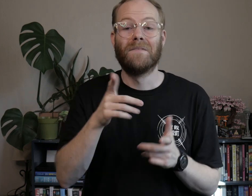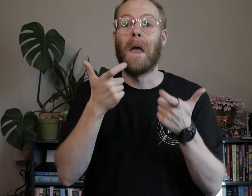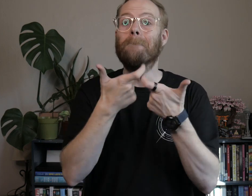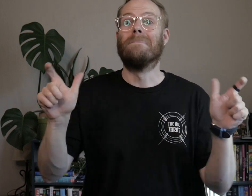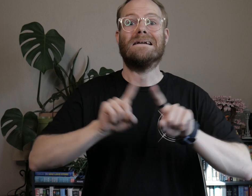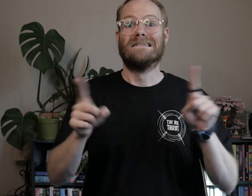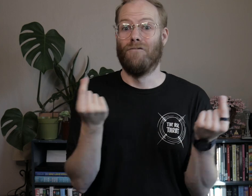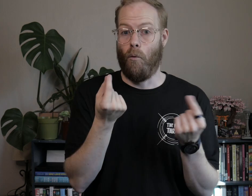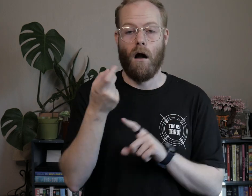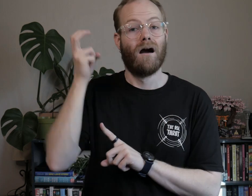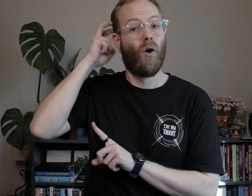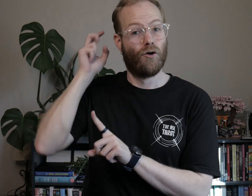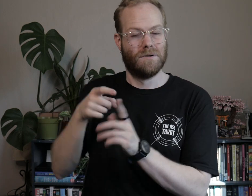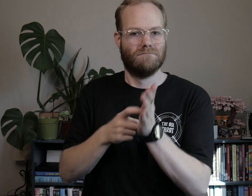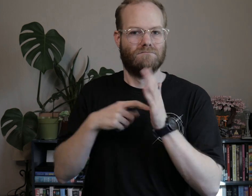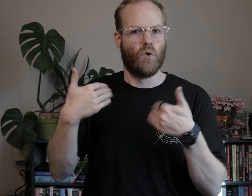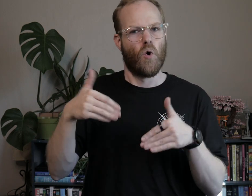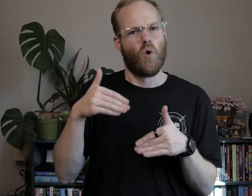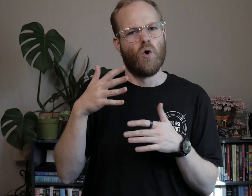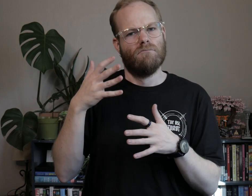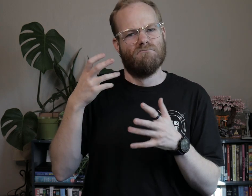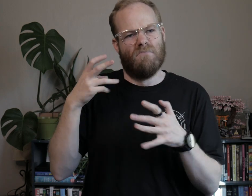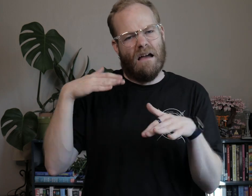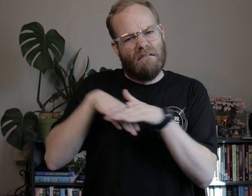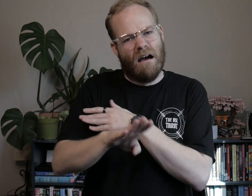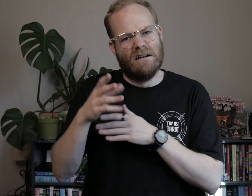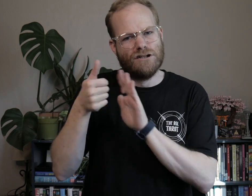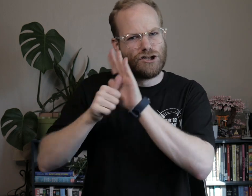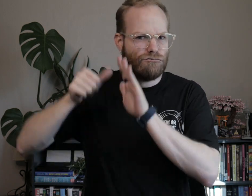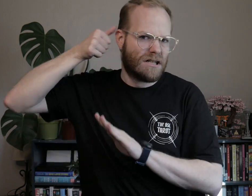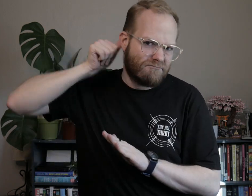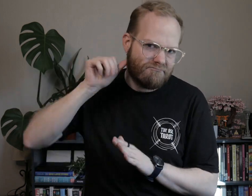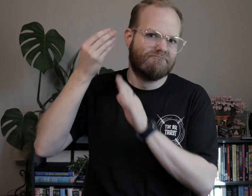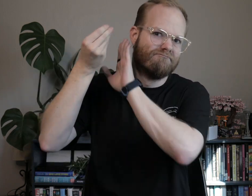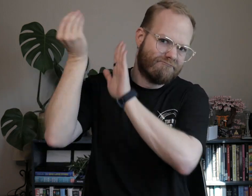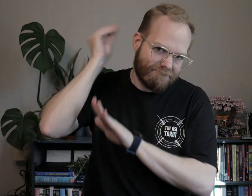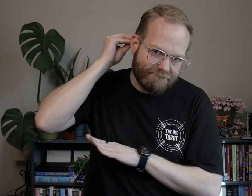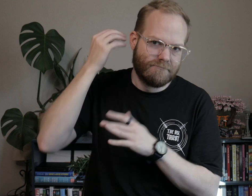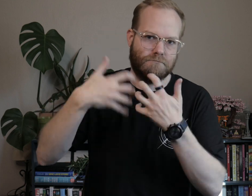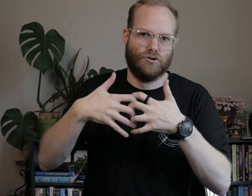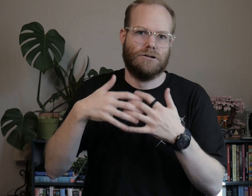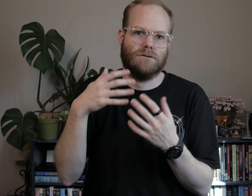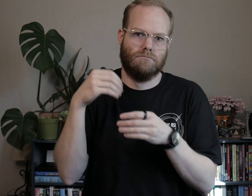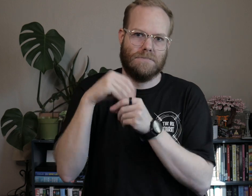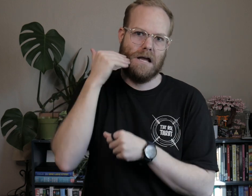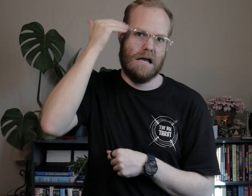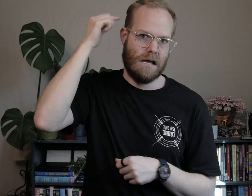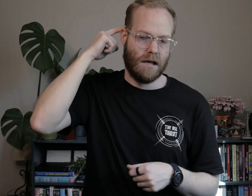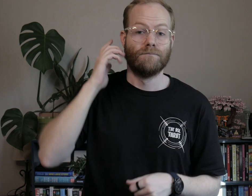The major difference is that CIs require a very invasive surgery to implant a part of the machine into the user’s head.